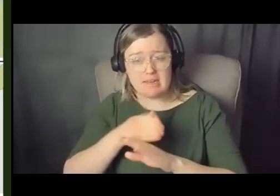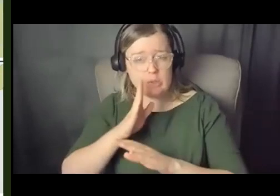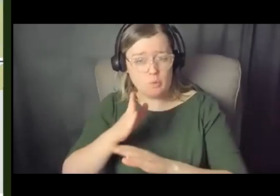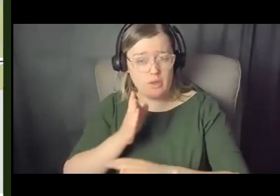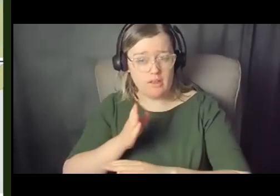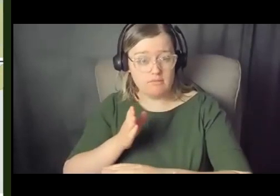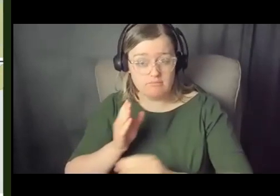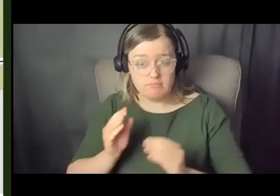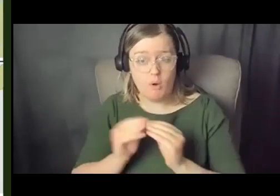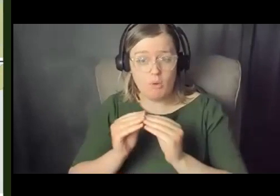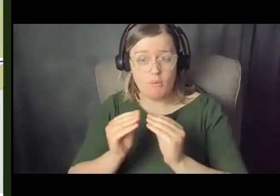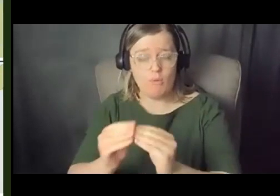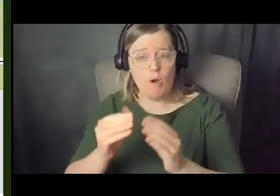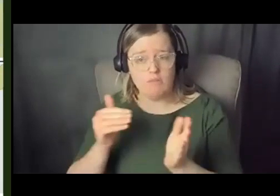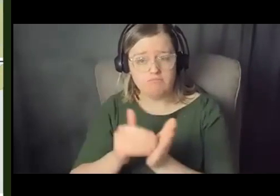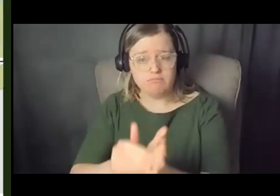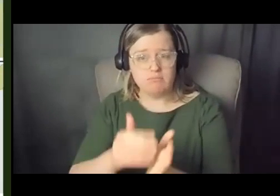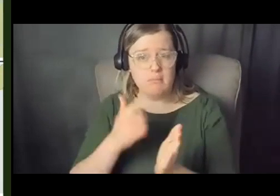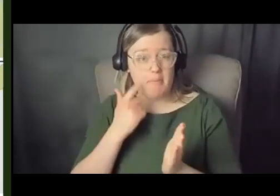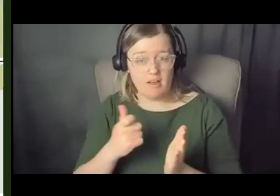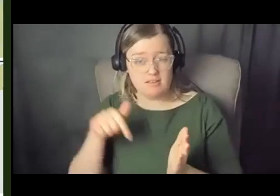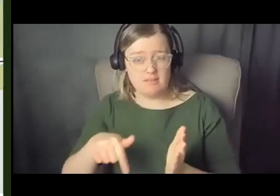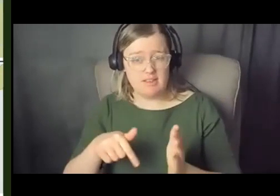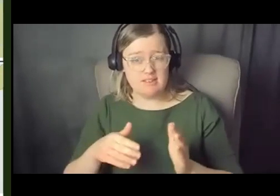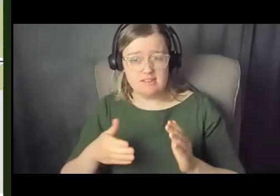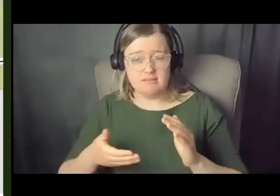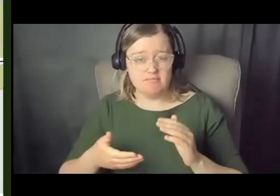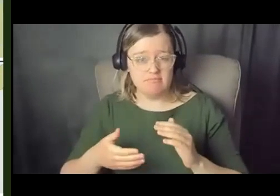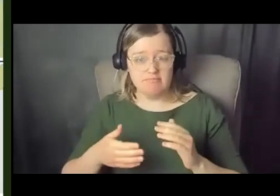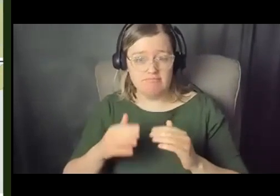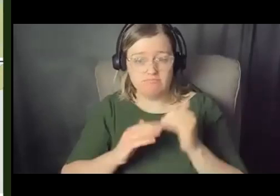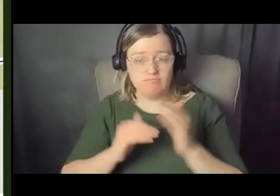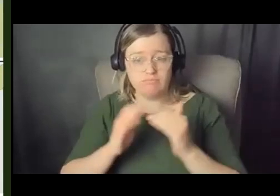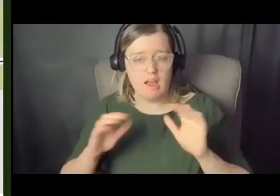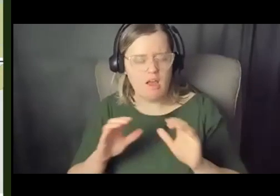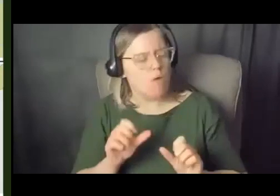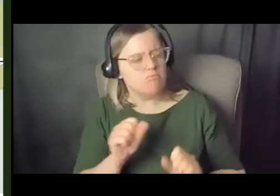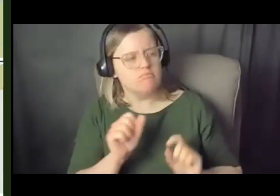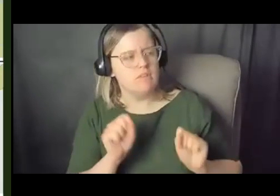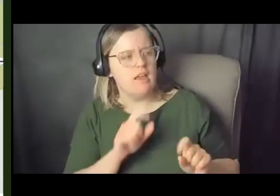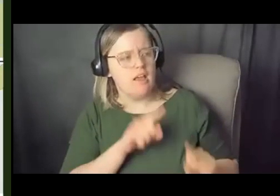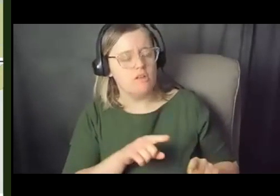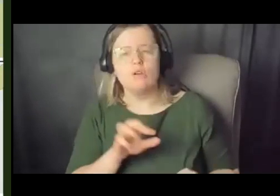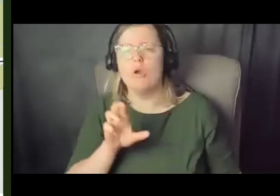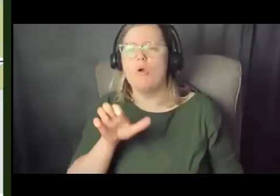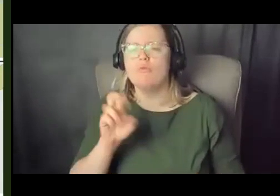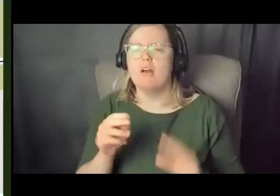Sure, I can answer that. As Ron indicated, you know, at the beginning of the